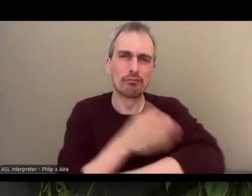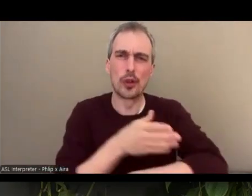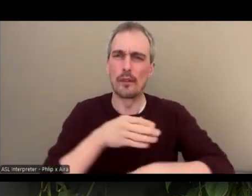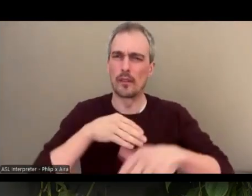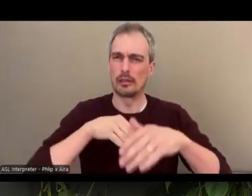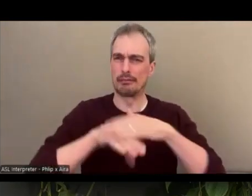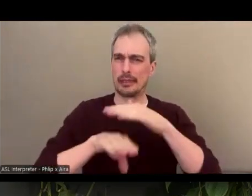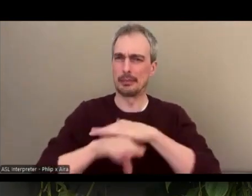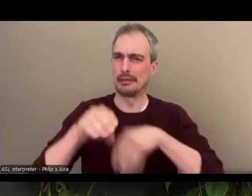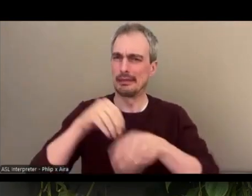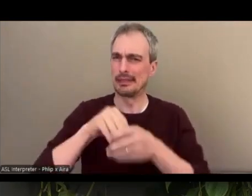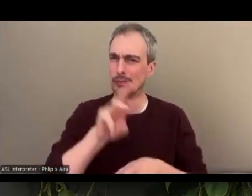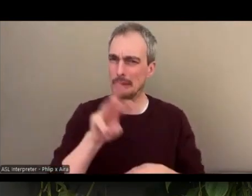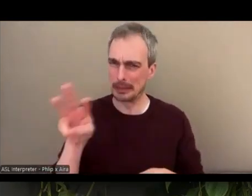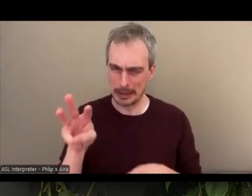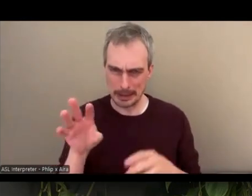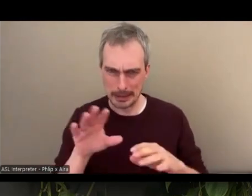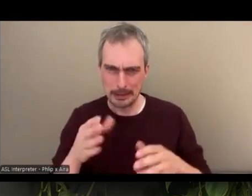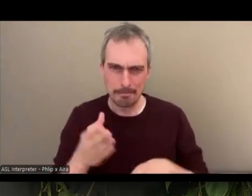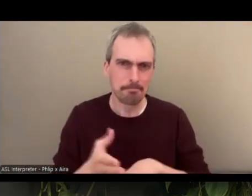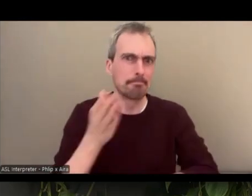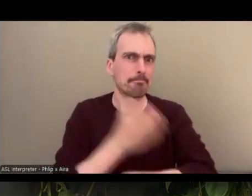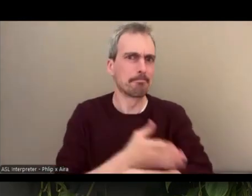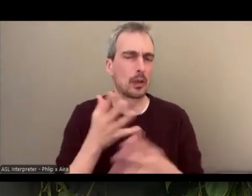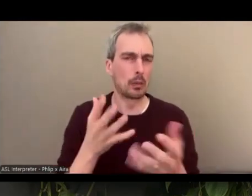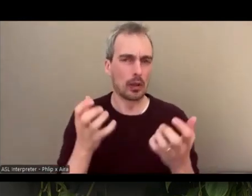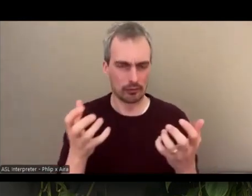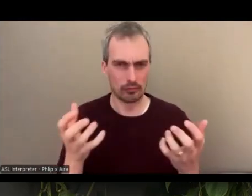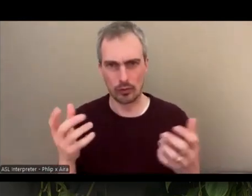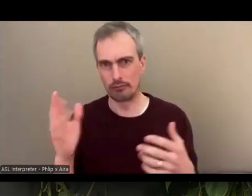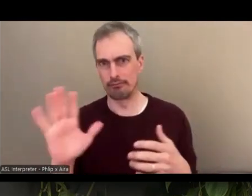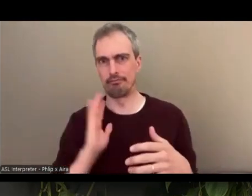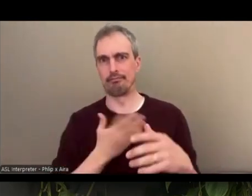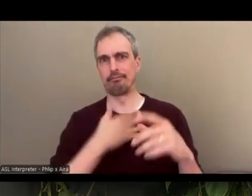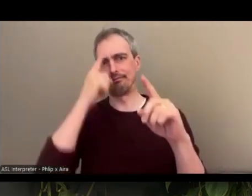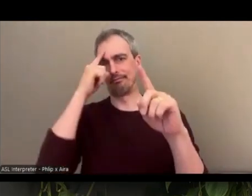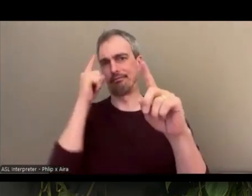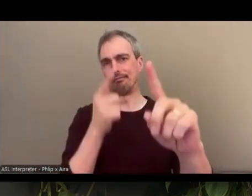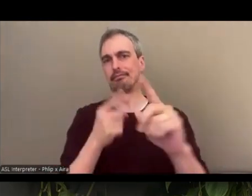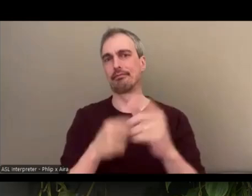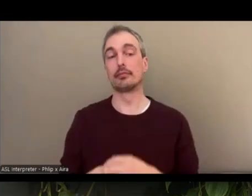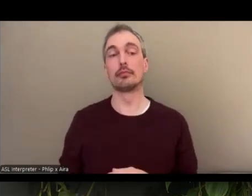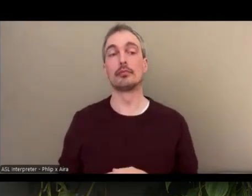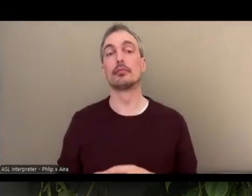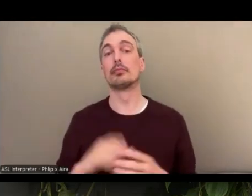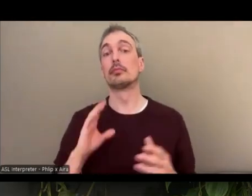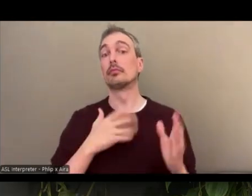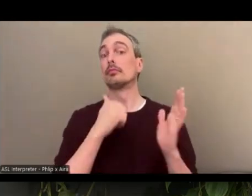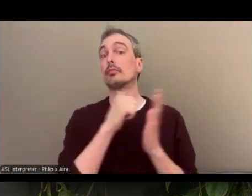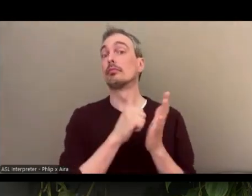So in terms of what we're gonna cover tonight, my agenda is pretty simple. We're gonna talk about accessibility maturity models, we're gonna talk